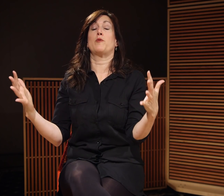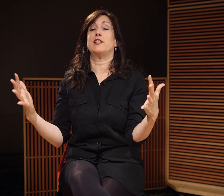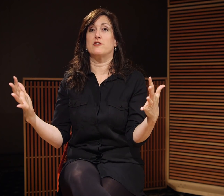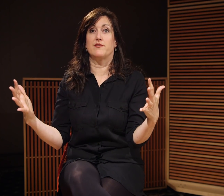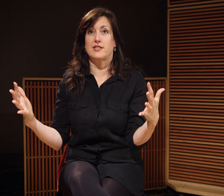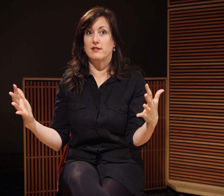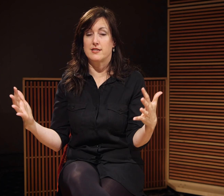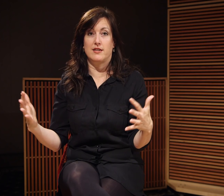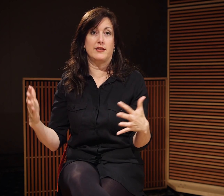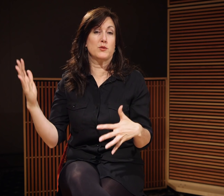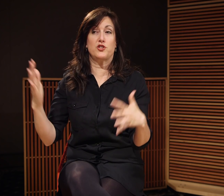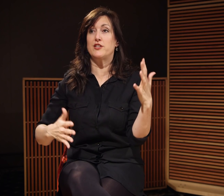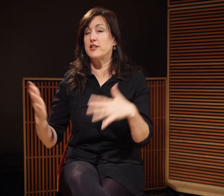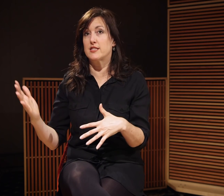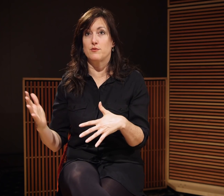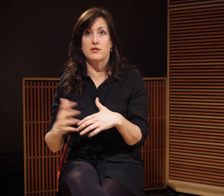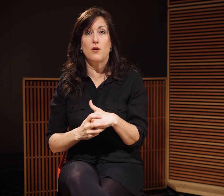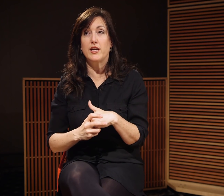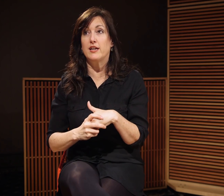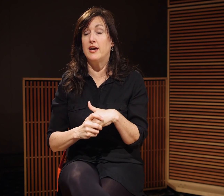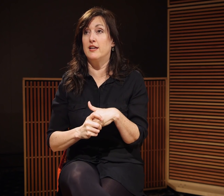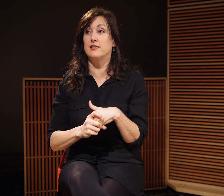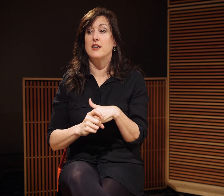four pages of a set list, and things were changing as it was going, and